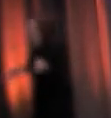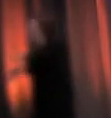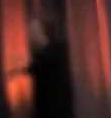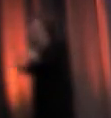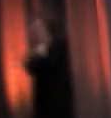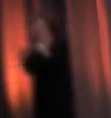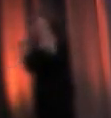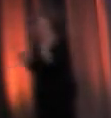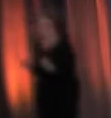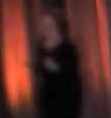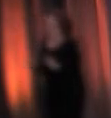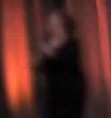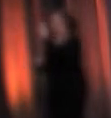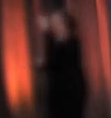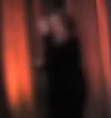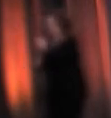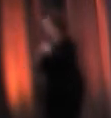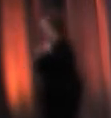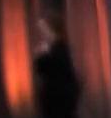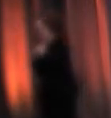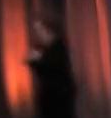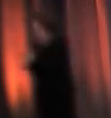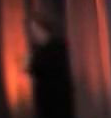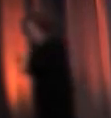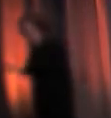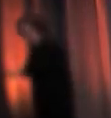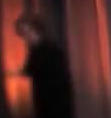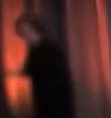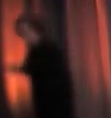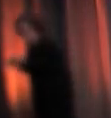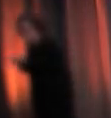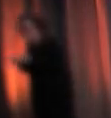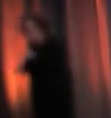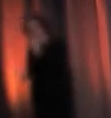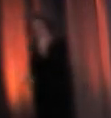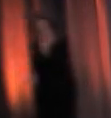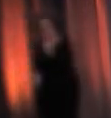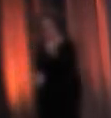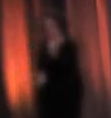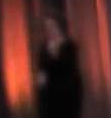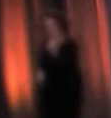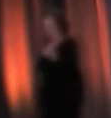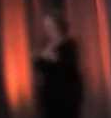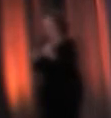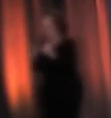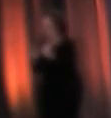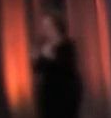importantly, we've managed to realise a deeply layered experiential offer that is meaningful for all visitors.